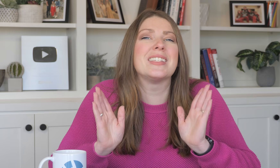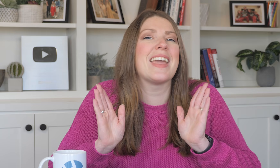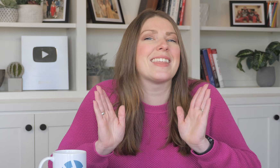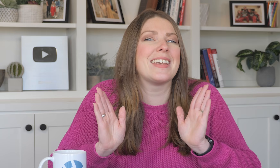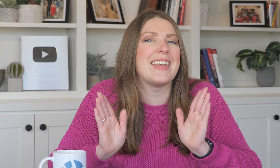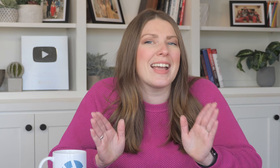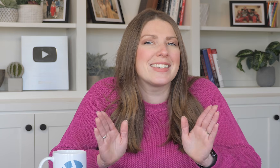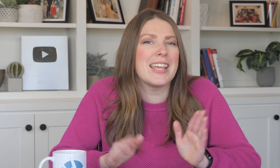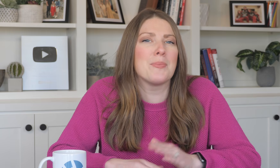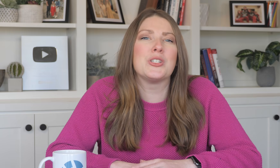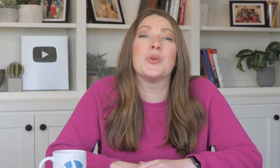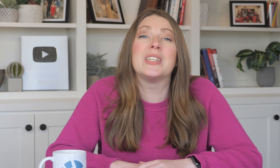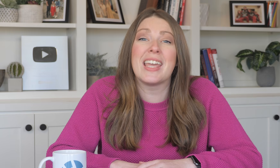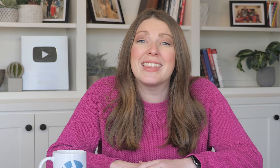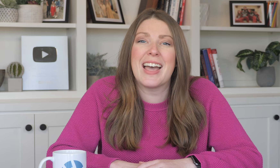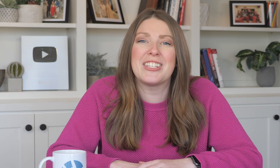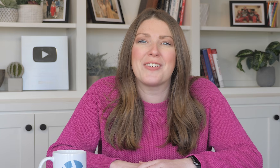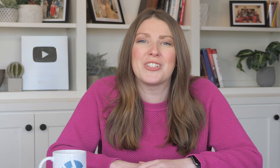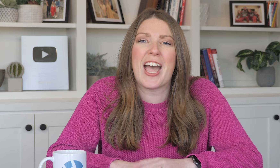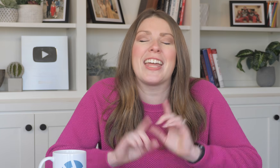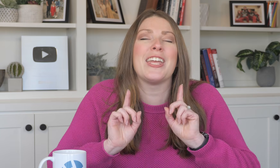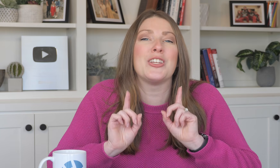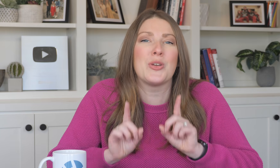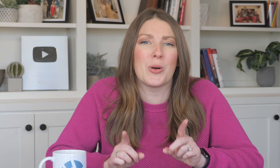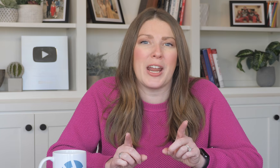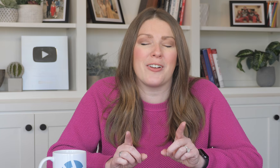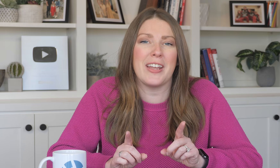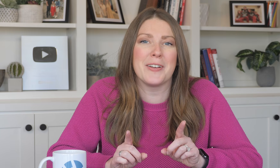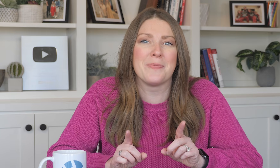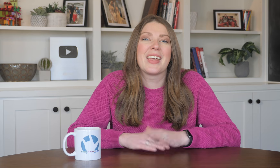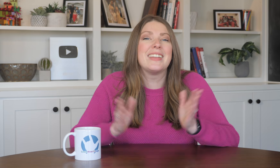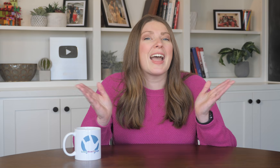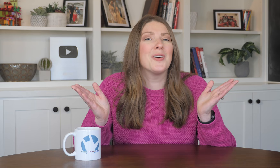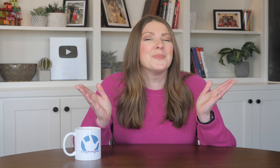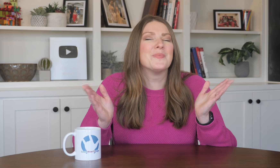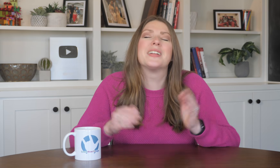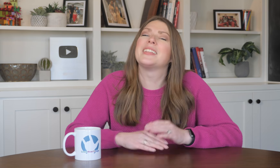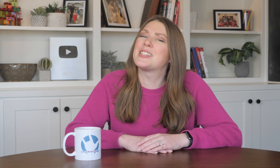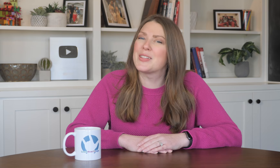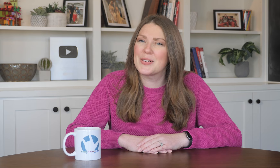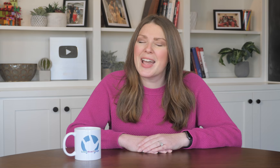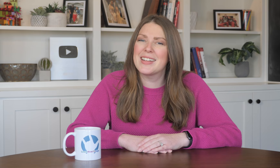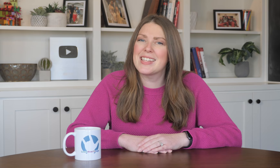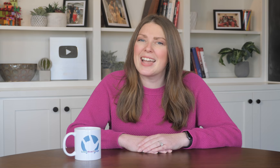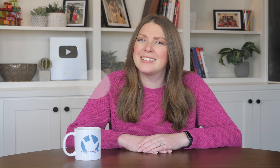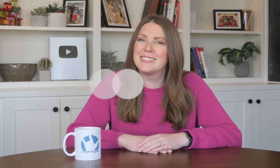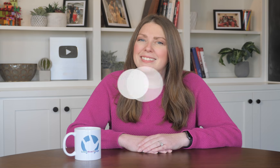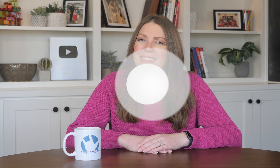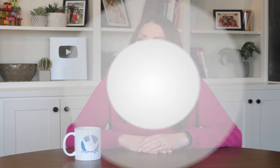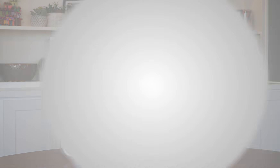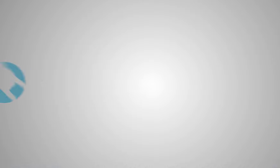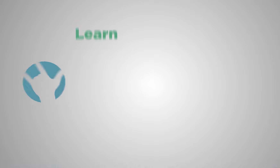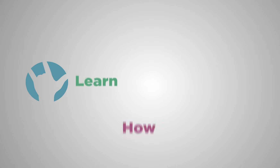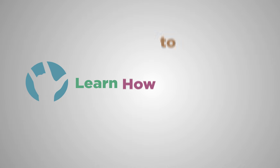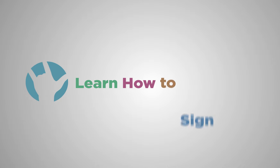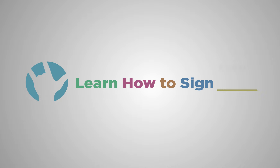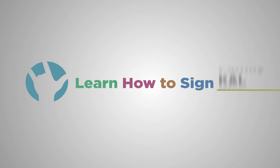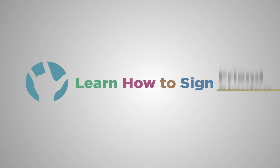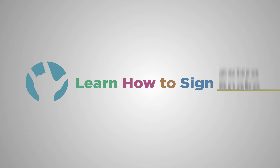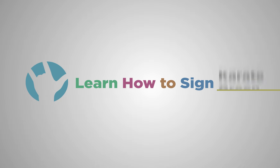take that next step to attend that deaf chat in your area. Now let's learn how to sign.